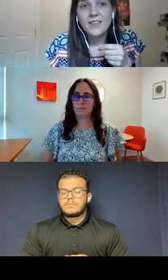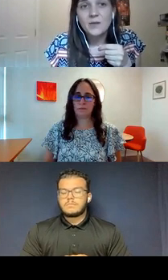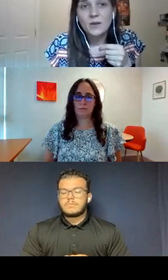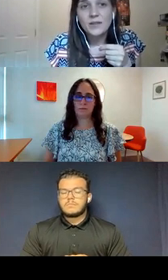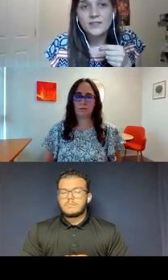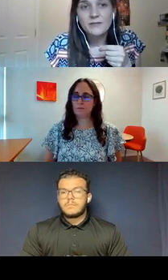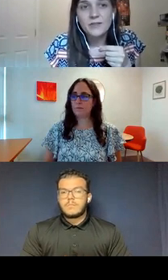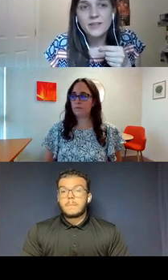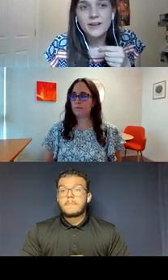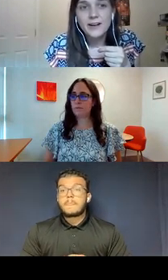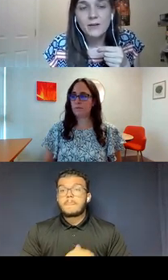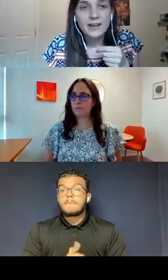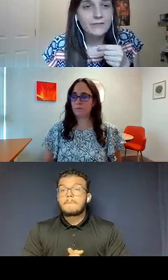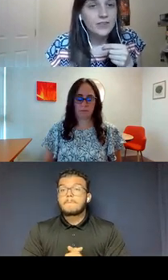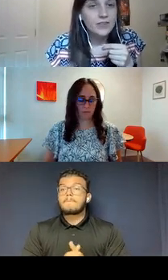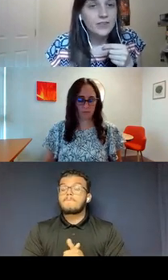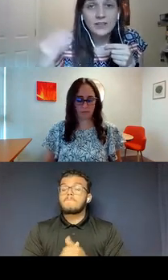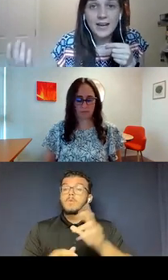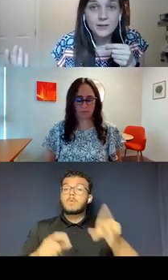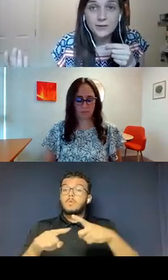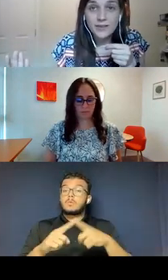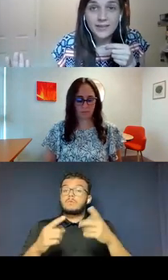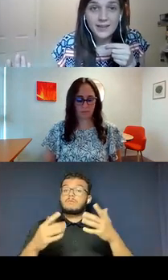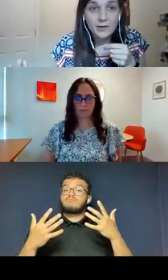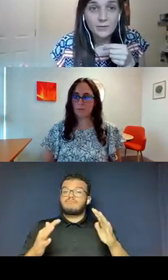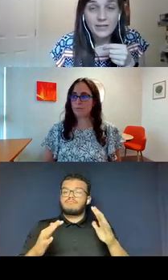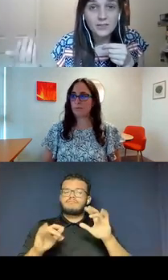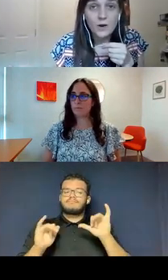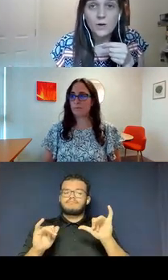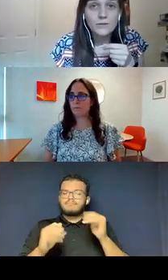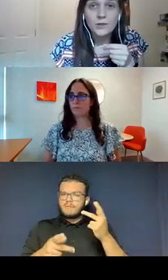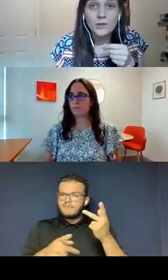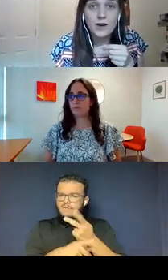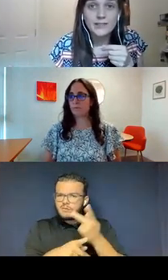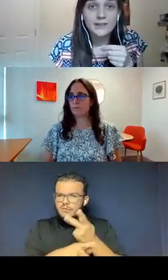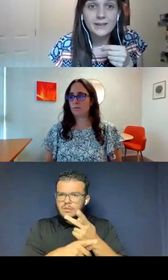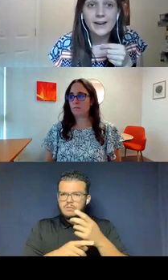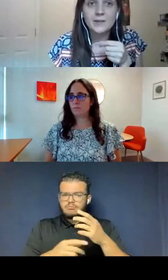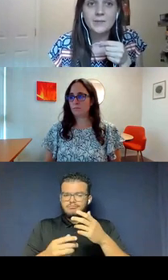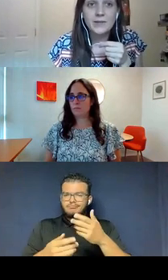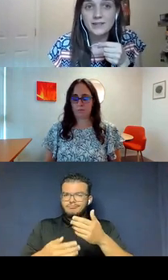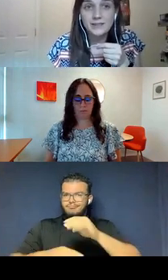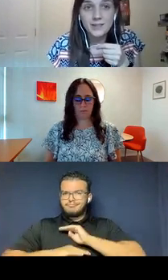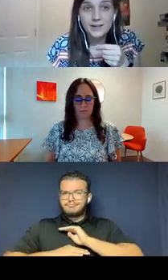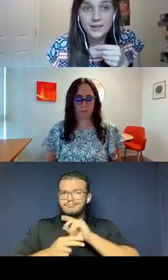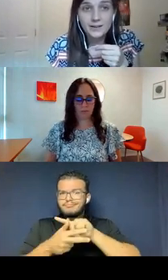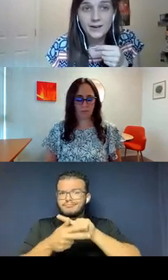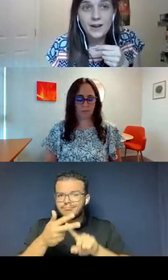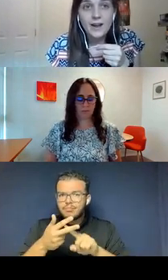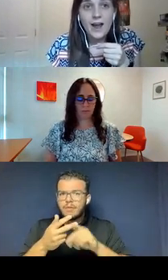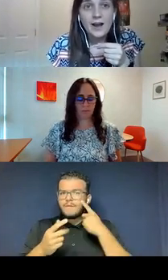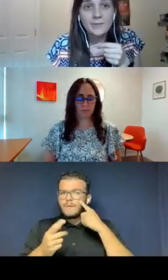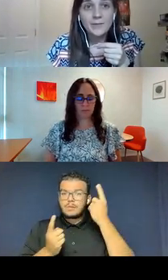And then once you figure it out if the client you're thinking about meets all of the criteria to be considered,